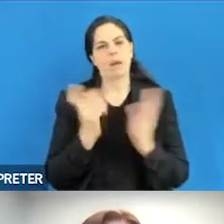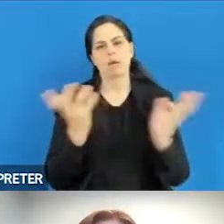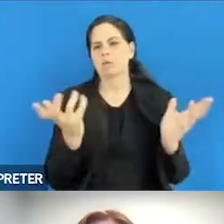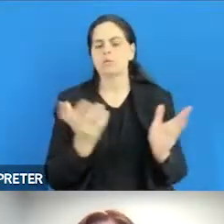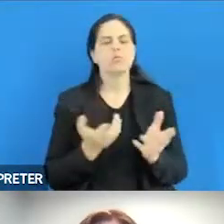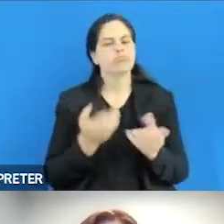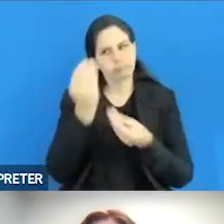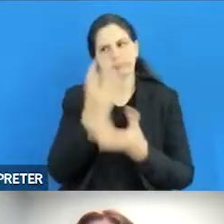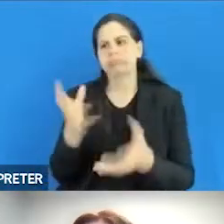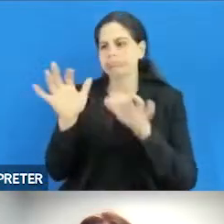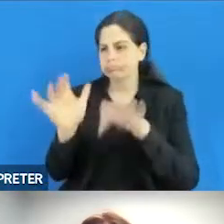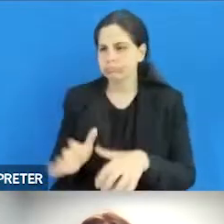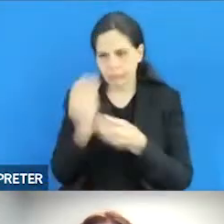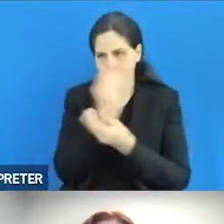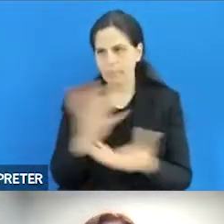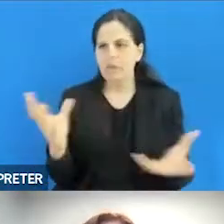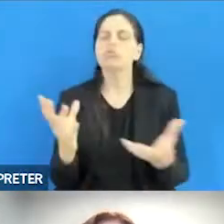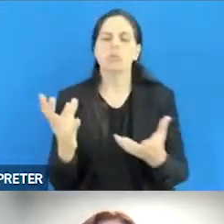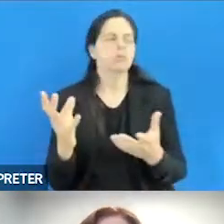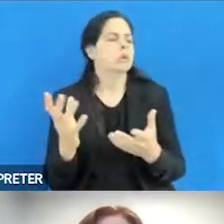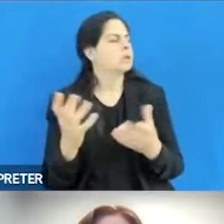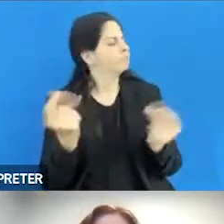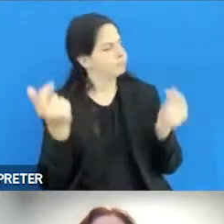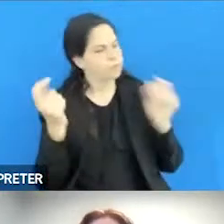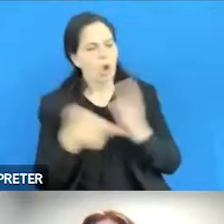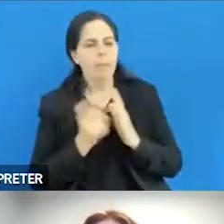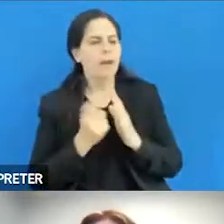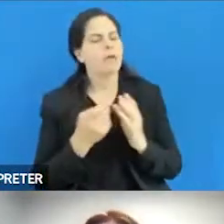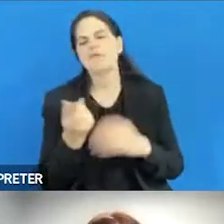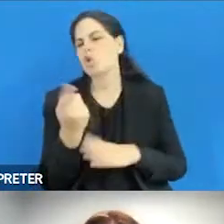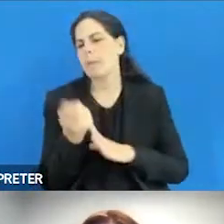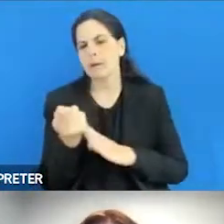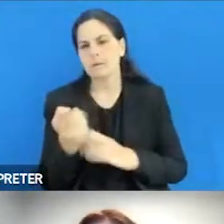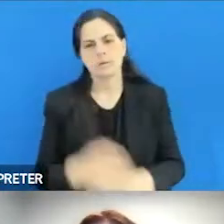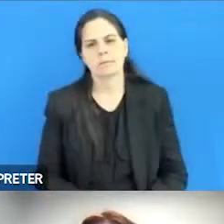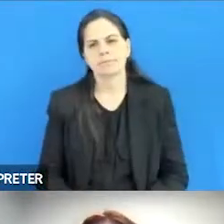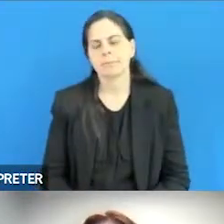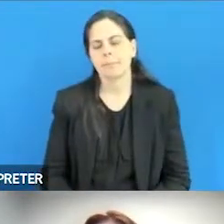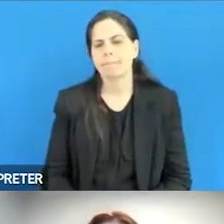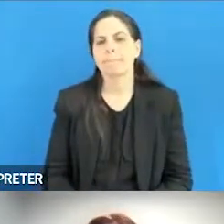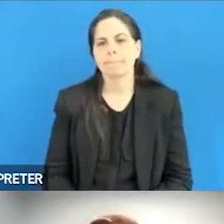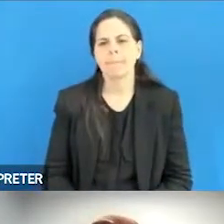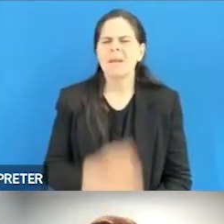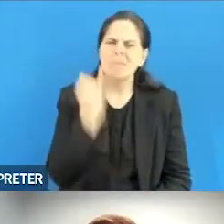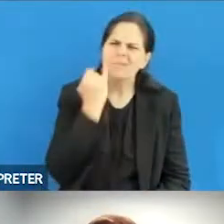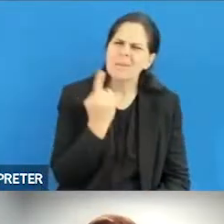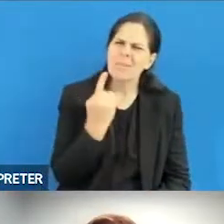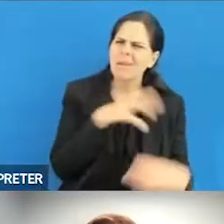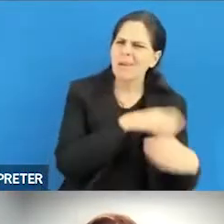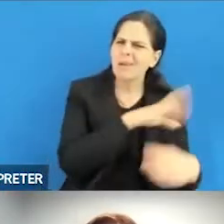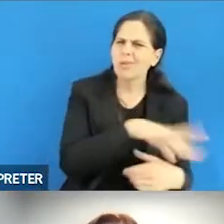everything happens there very quickly in just a few minutes unless there's something in your answers that signals a need for a closer look.